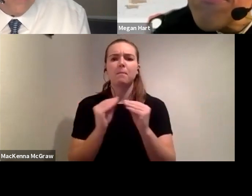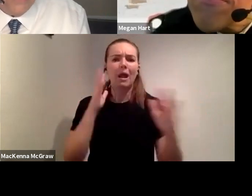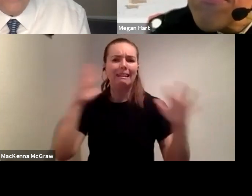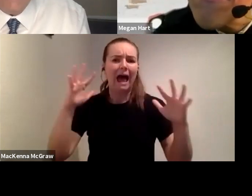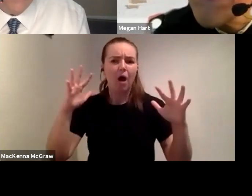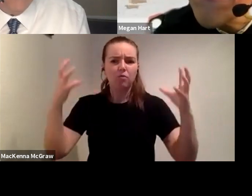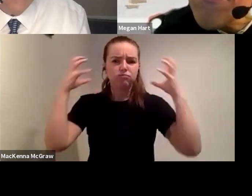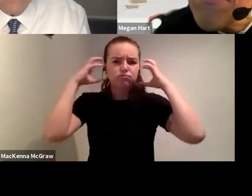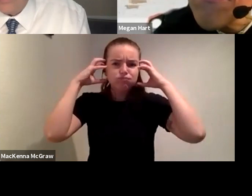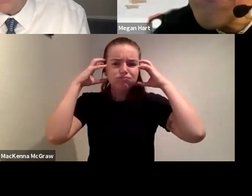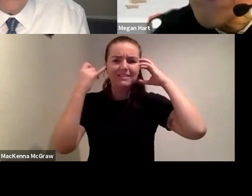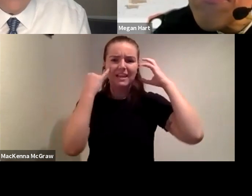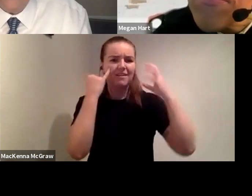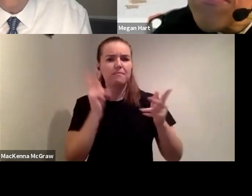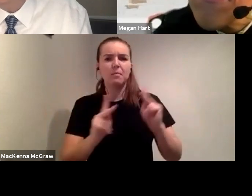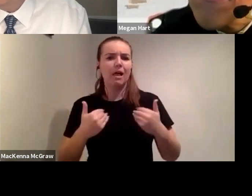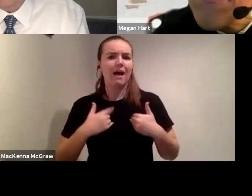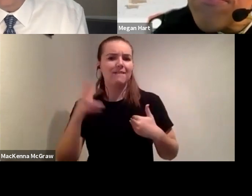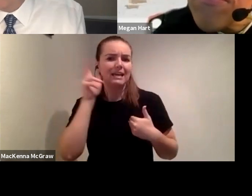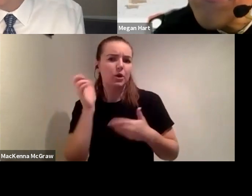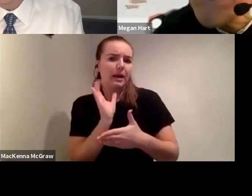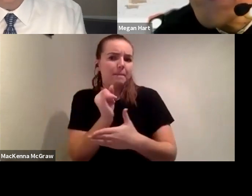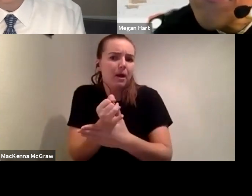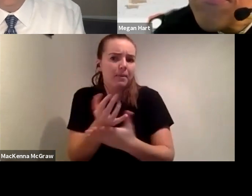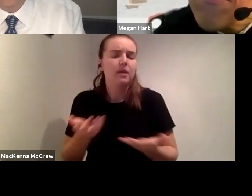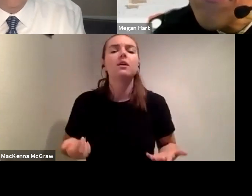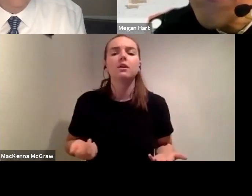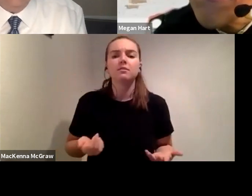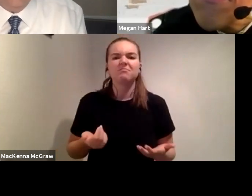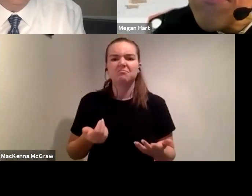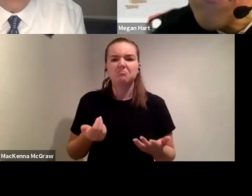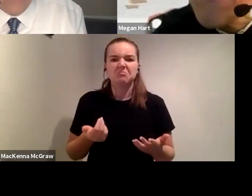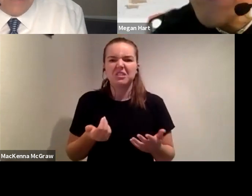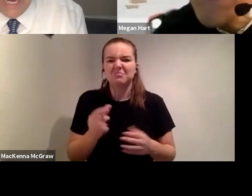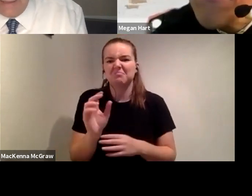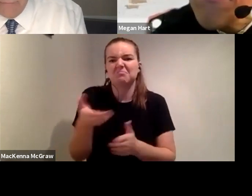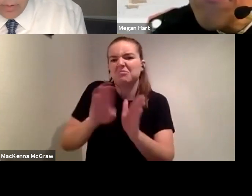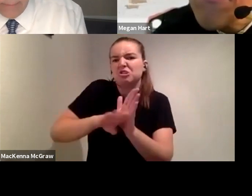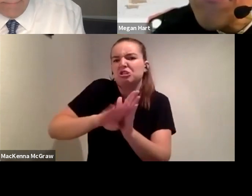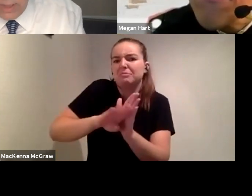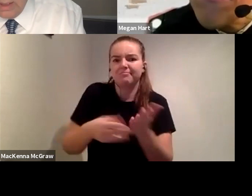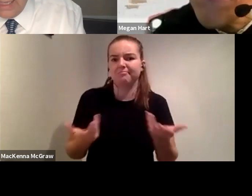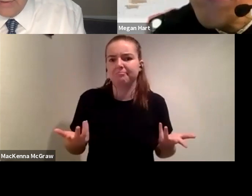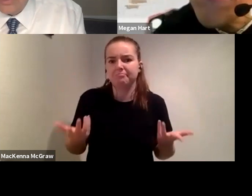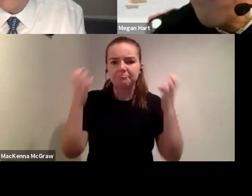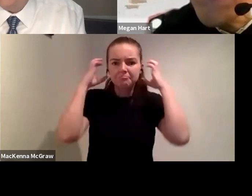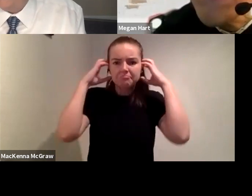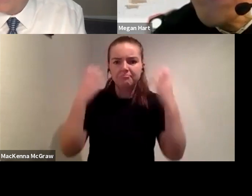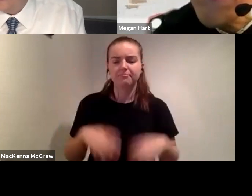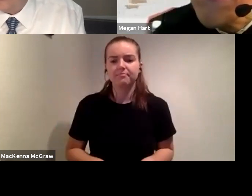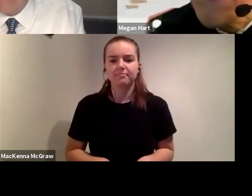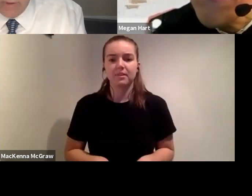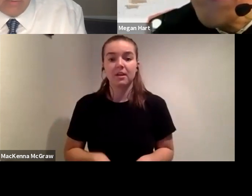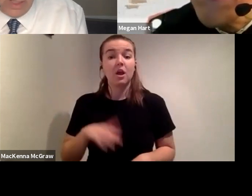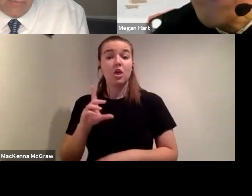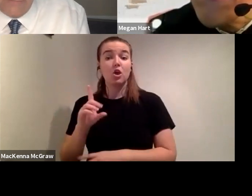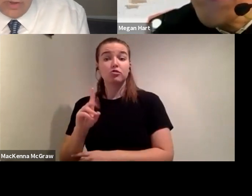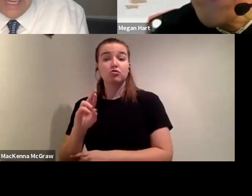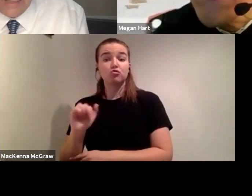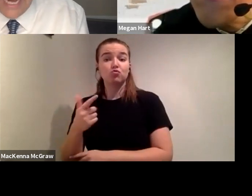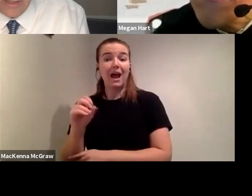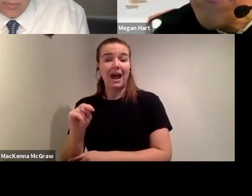Not a big deal, easy to accommodate.